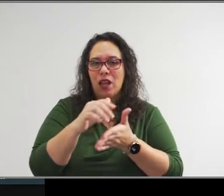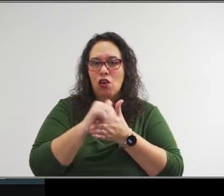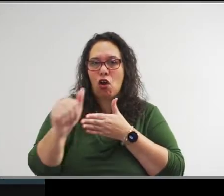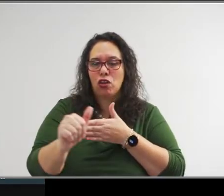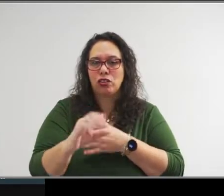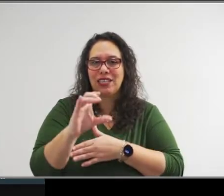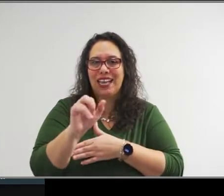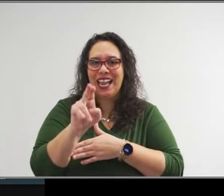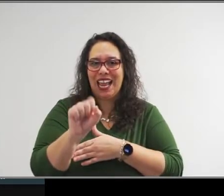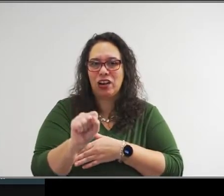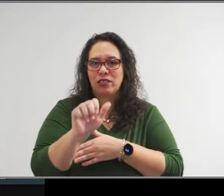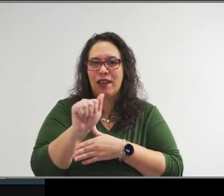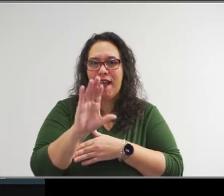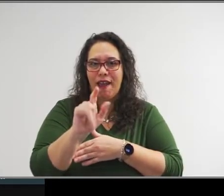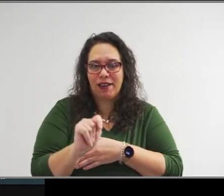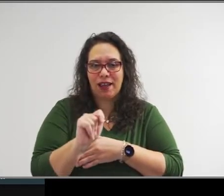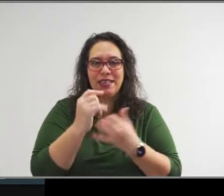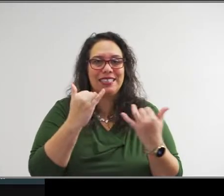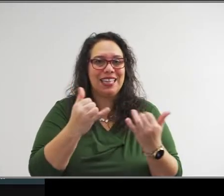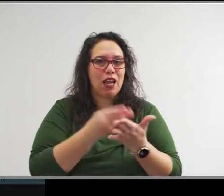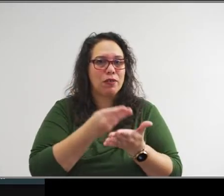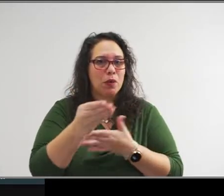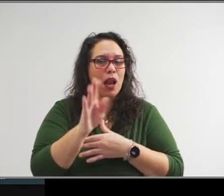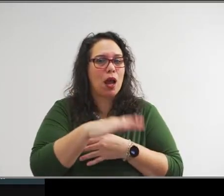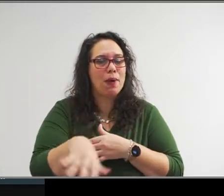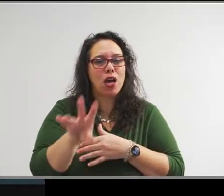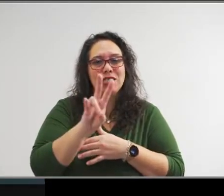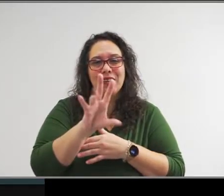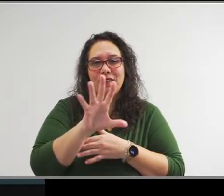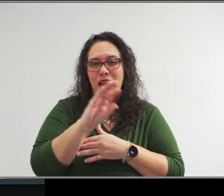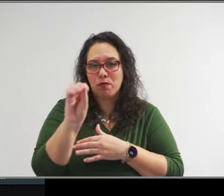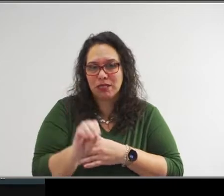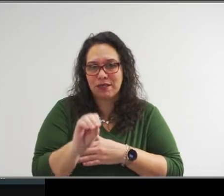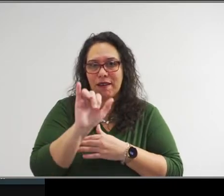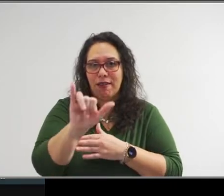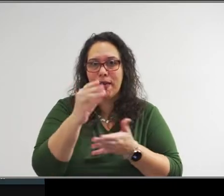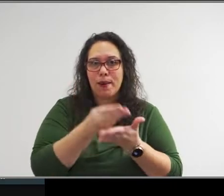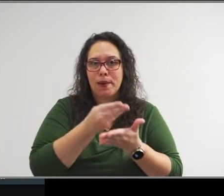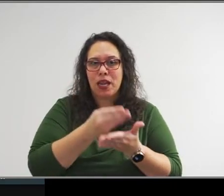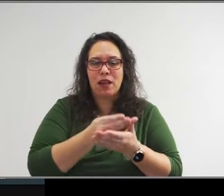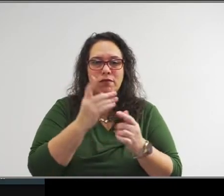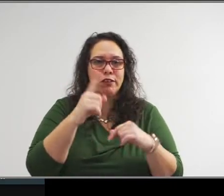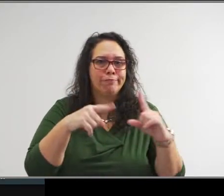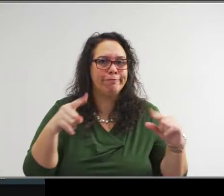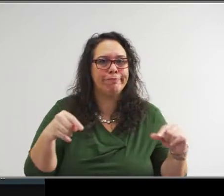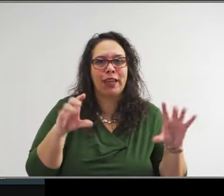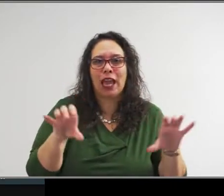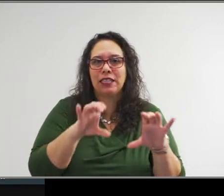To date we have spent or encumbered about 75% of that funding towards many different activities.